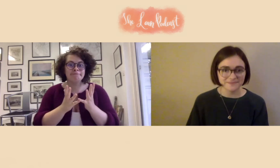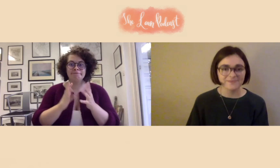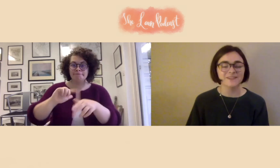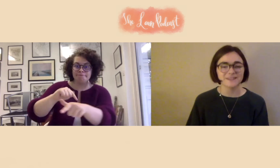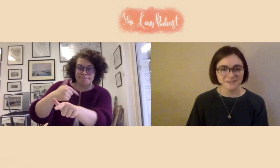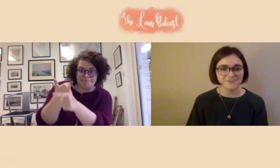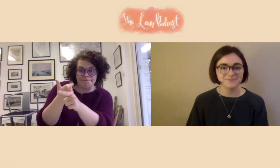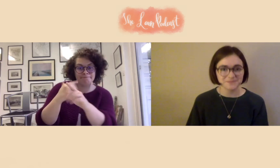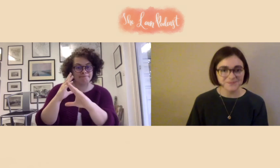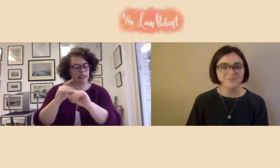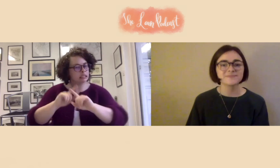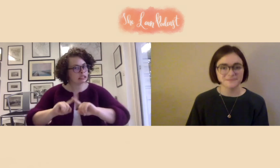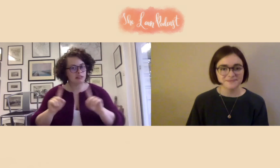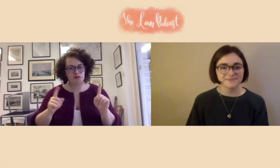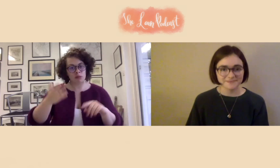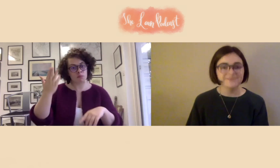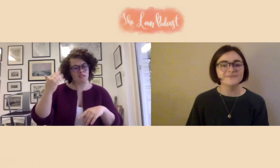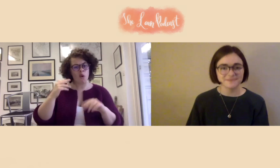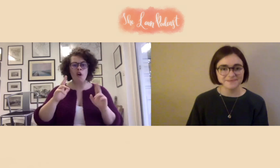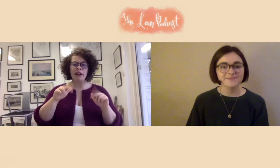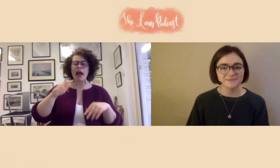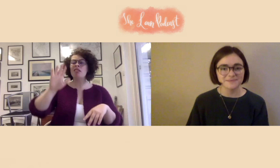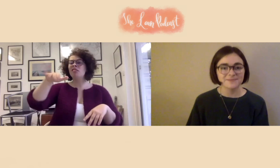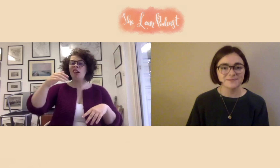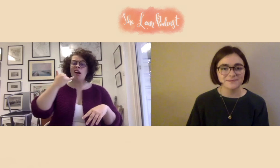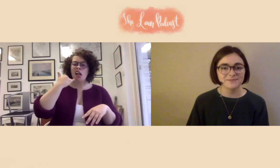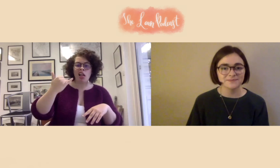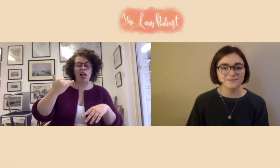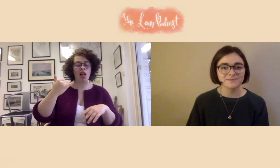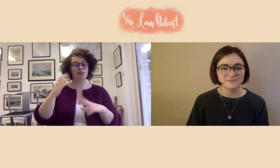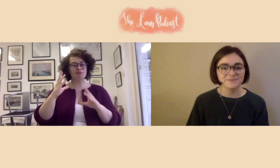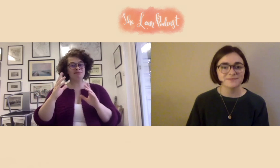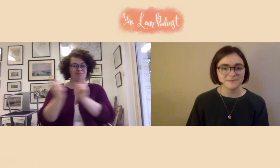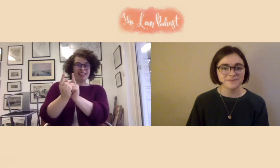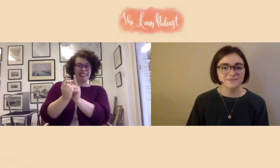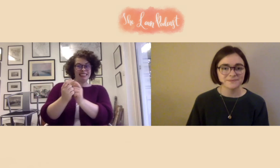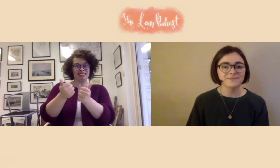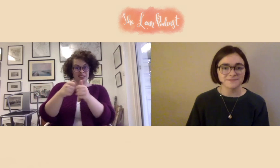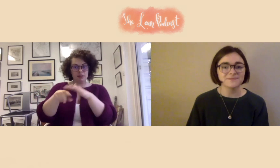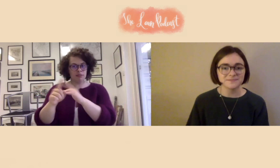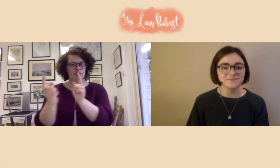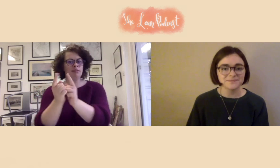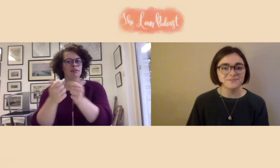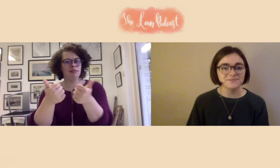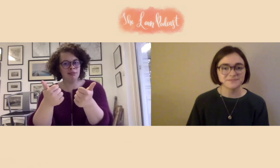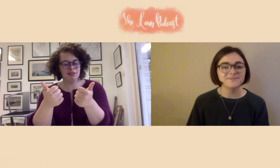And that's a very different way of working together. Like in the past, we'd have the opportunity to physically meet someone face to face,